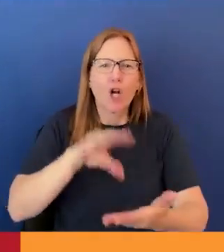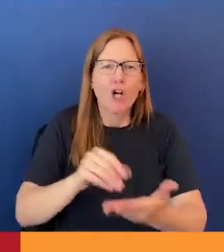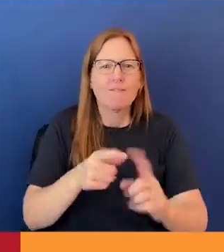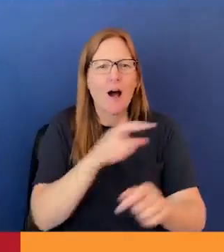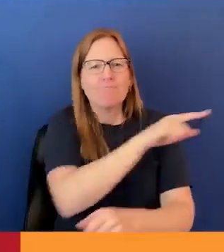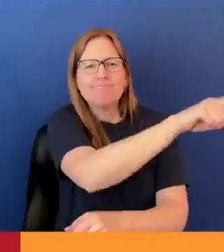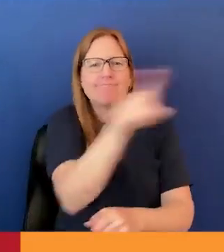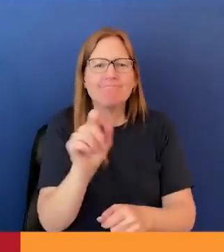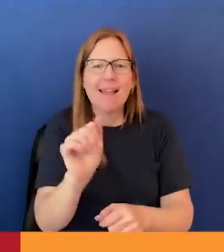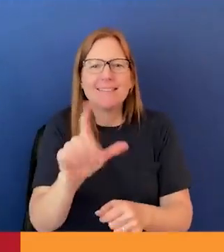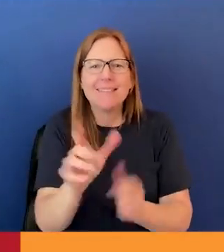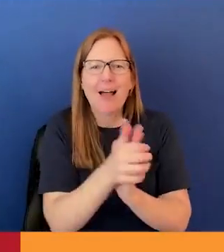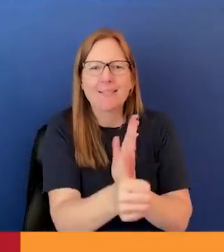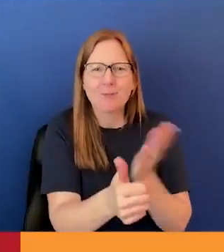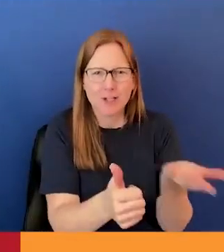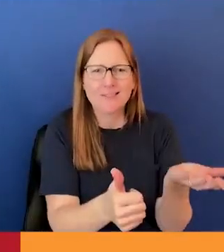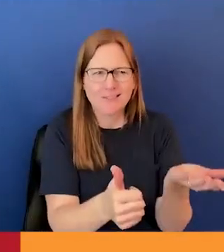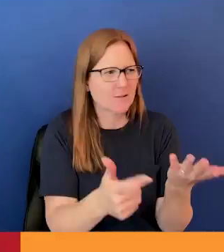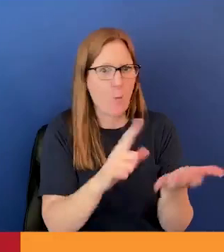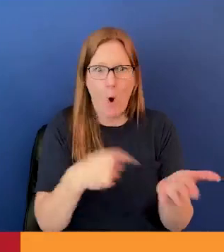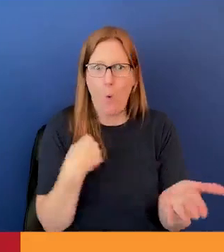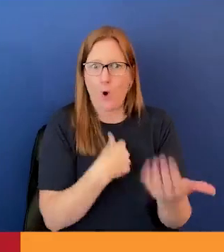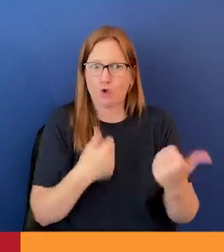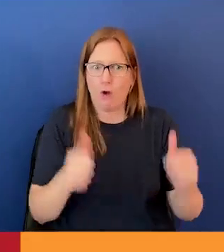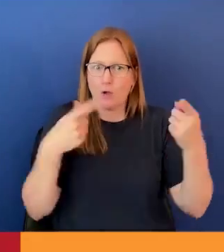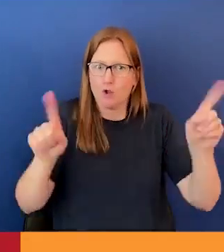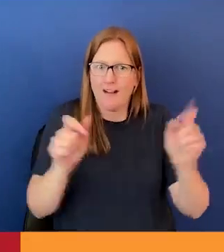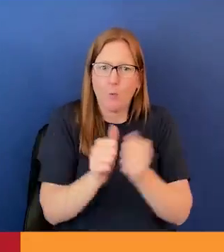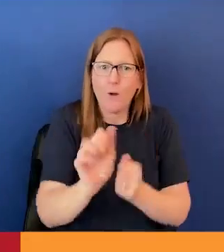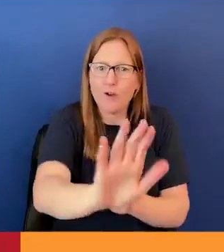What are we trying to achieve through your expertise in bringing us